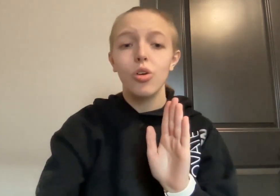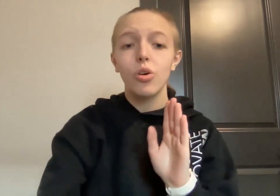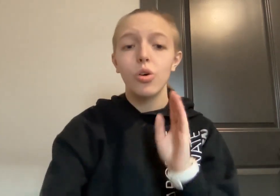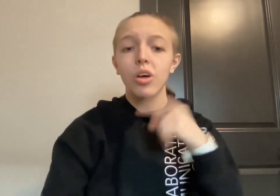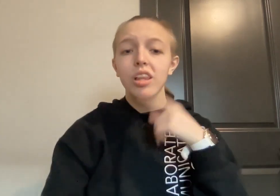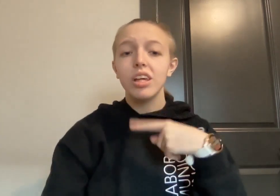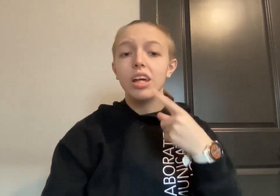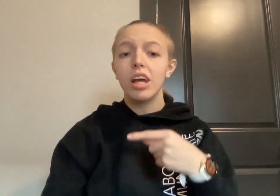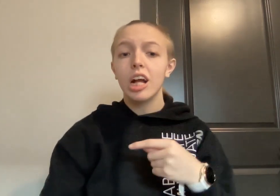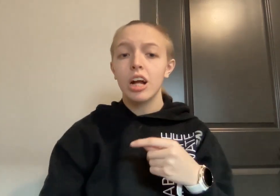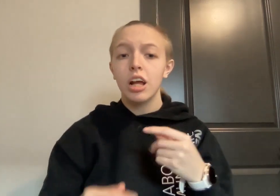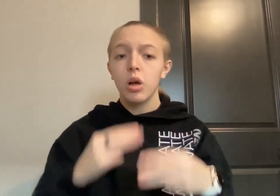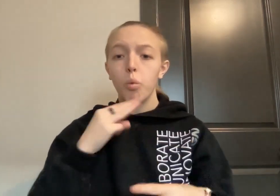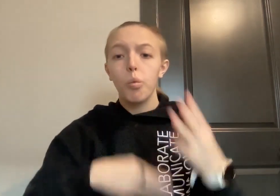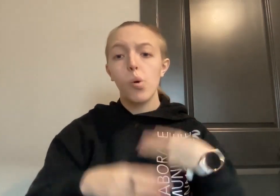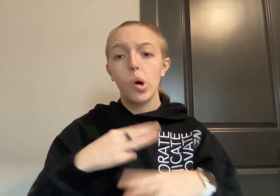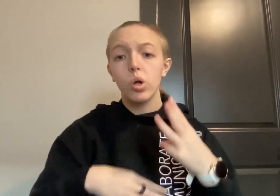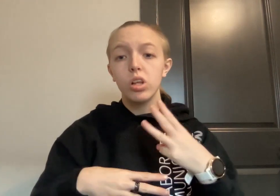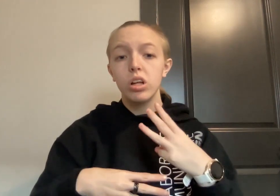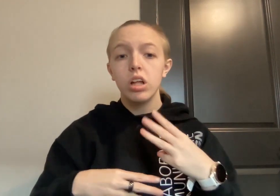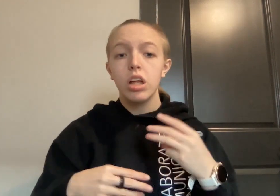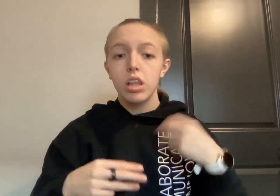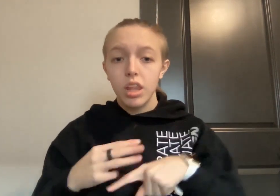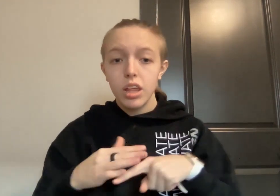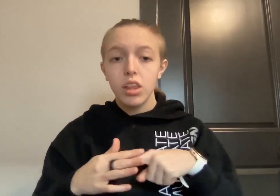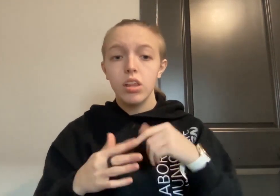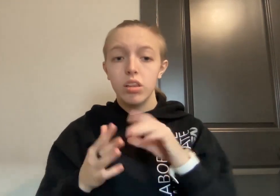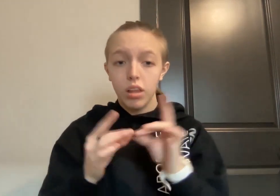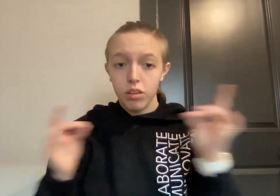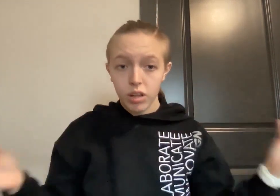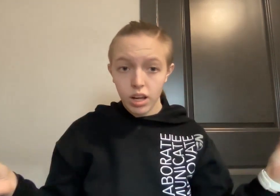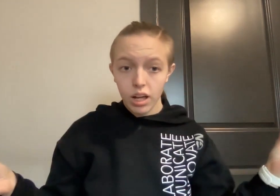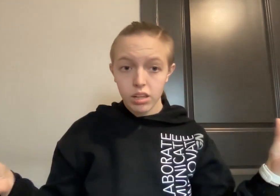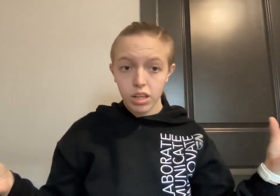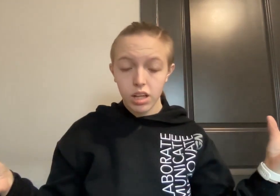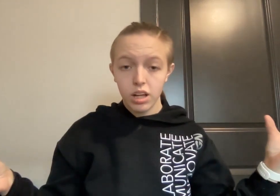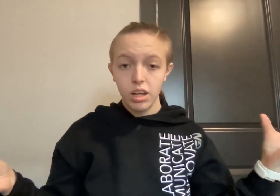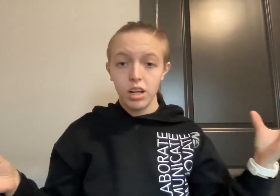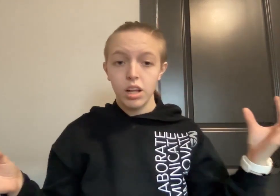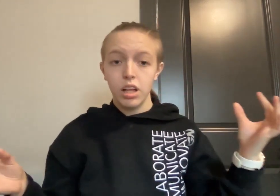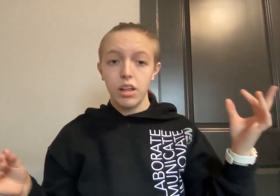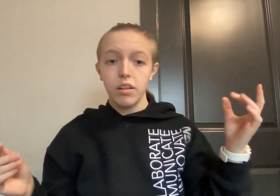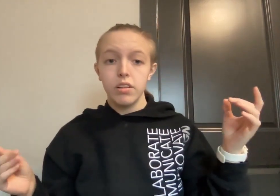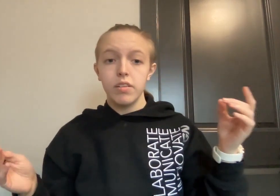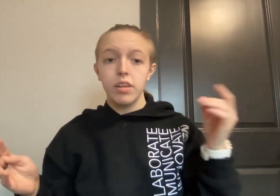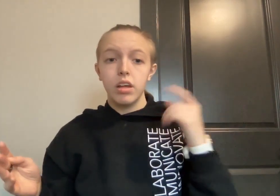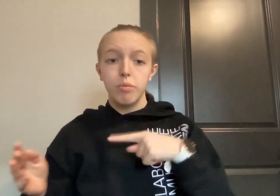to the hearing world. This disconnected them